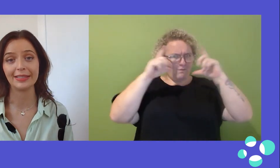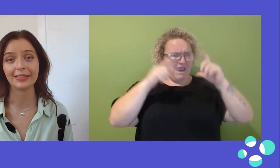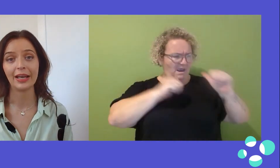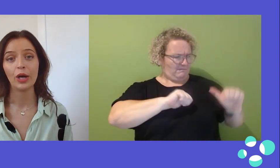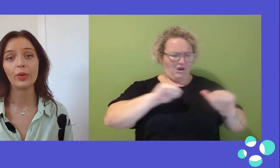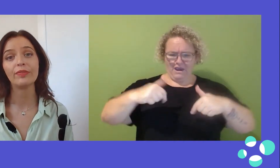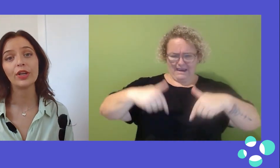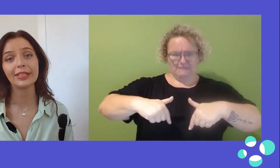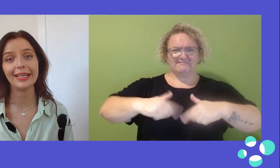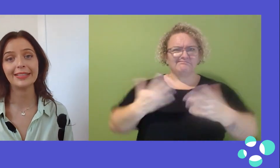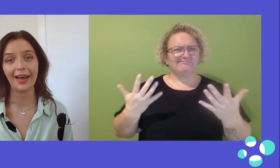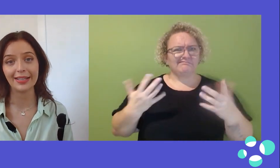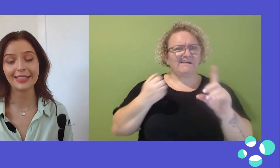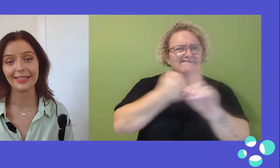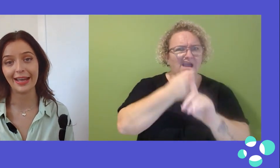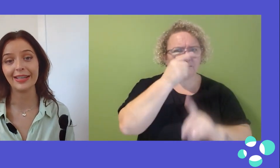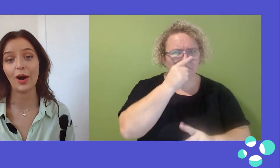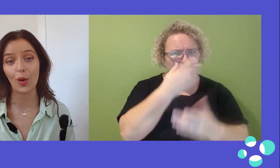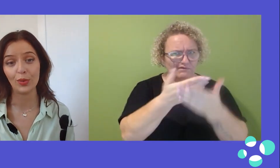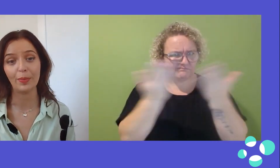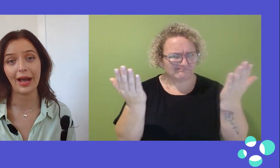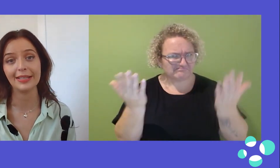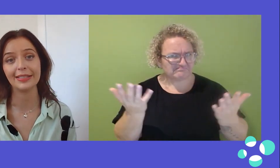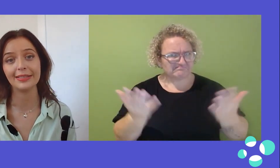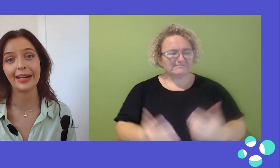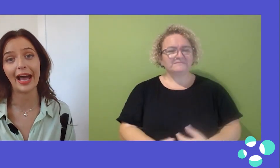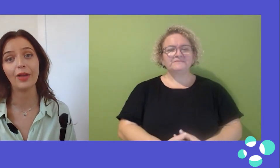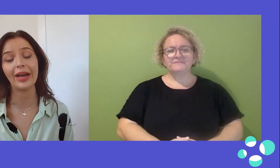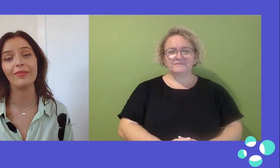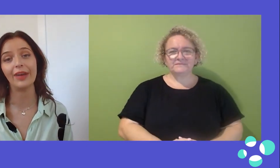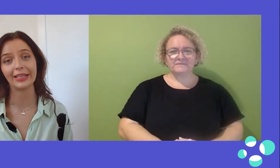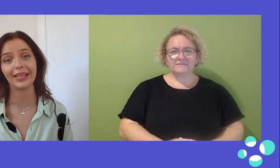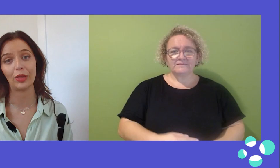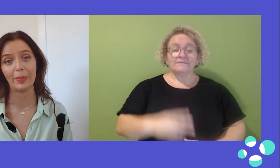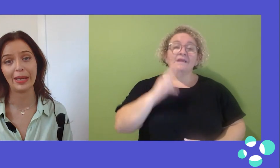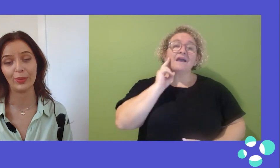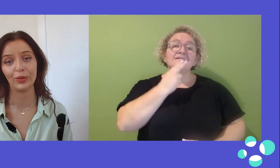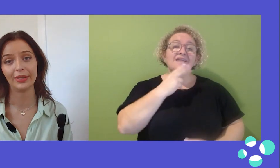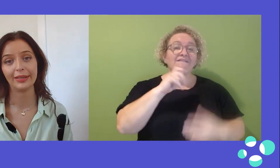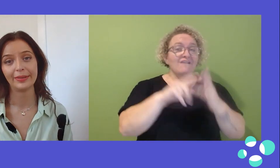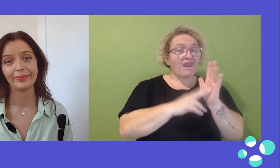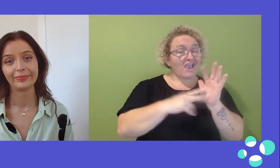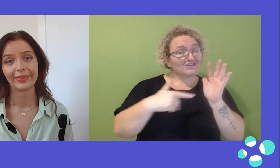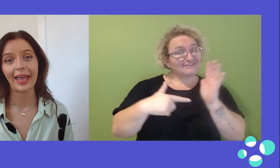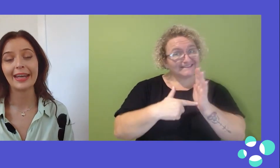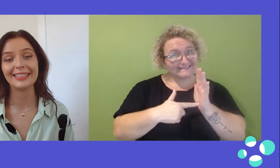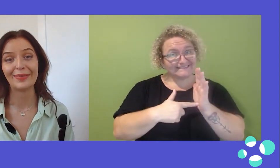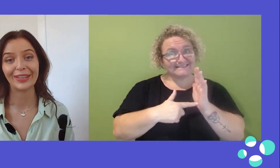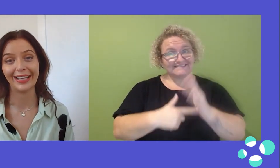we first need to understand our own biases and how they affect other people. At Deaf Connect,